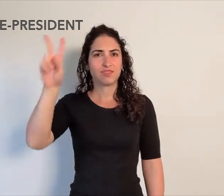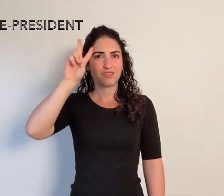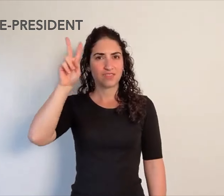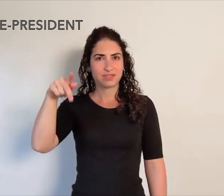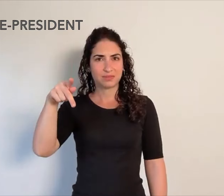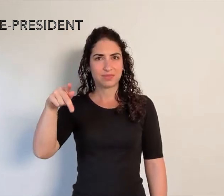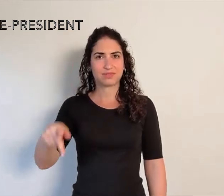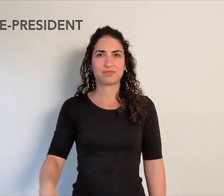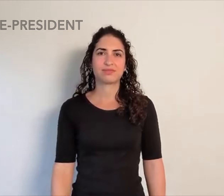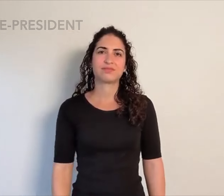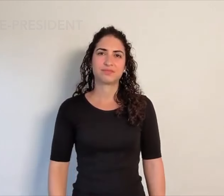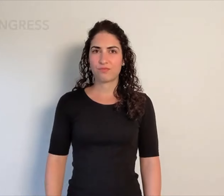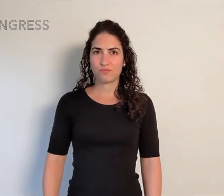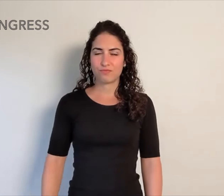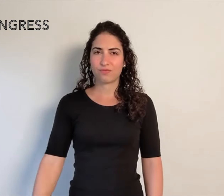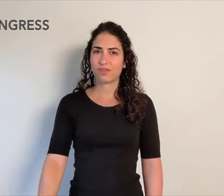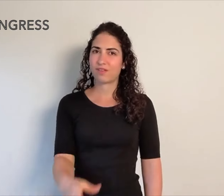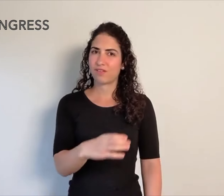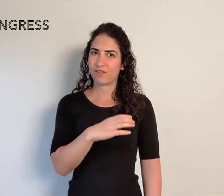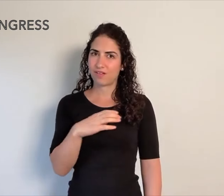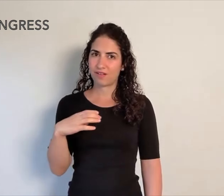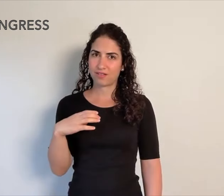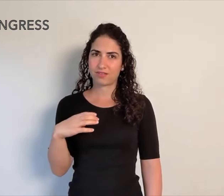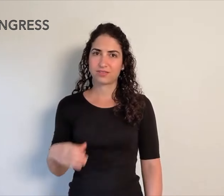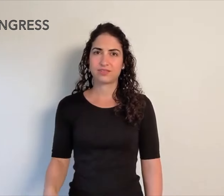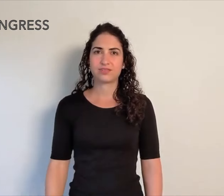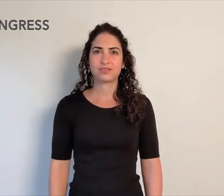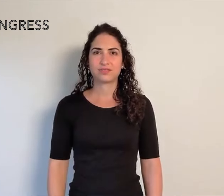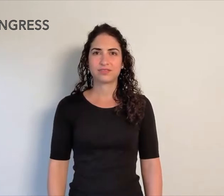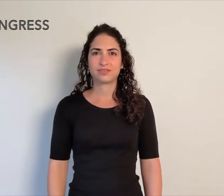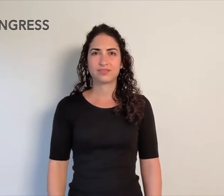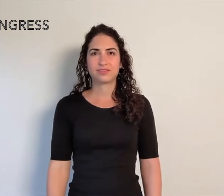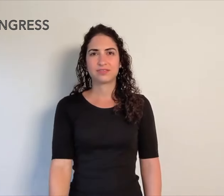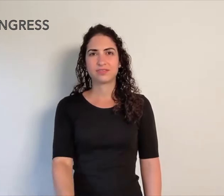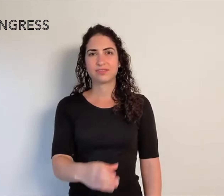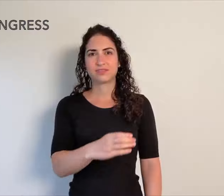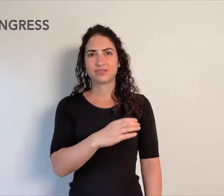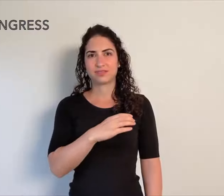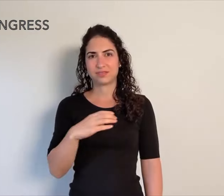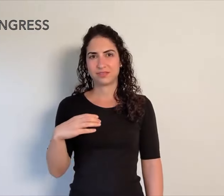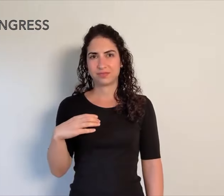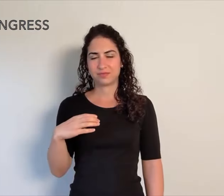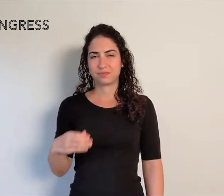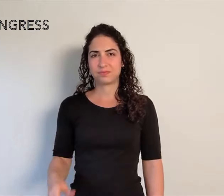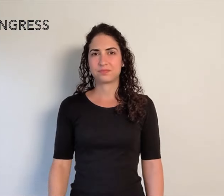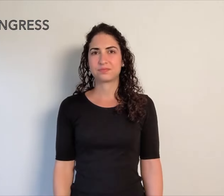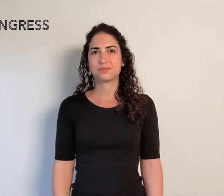VICE-PRESIDENT CONGRESS